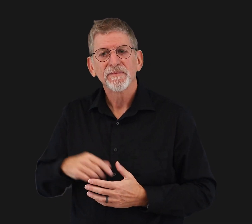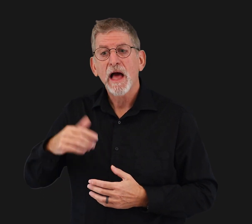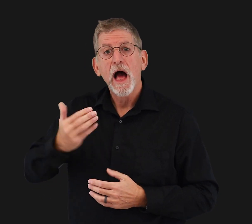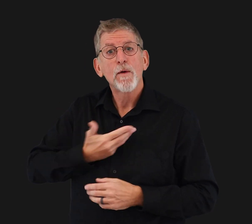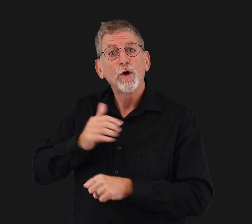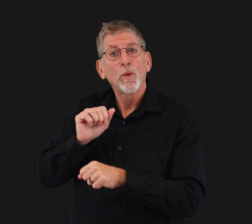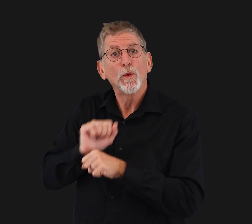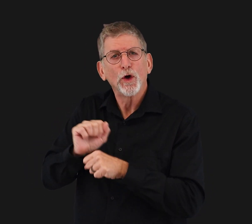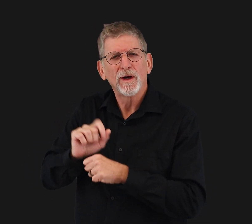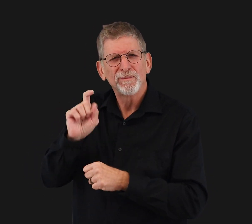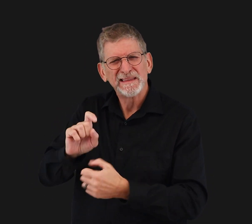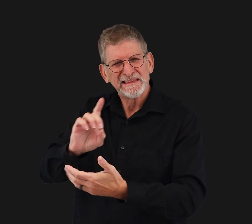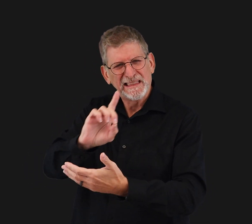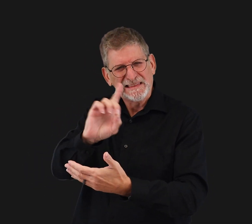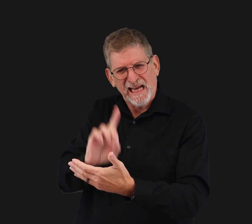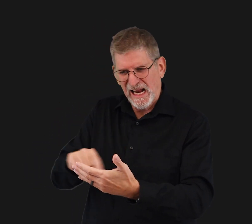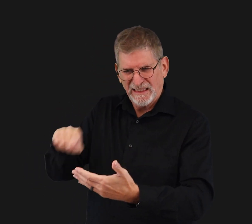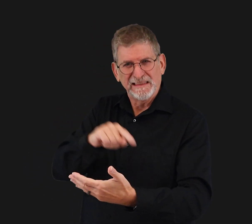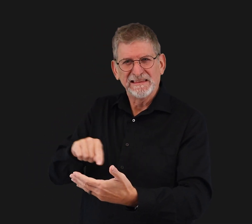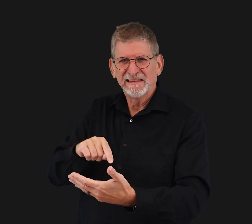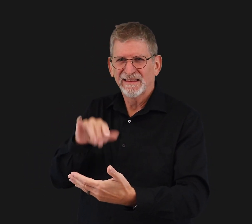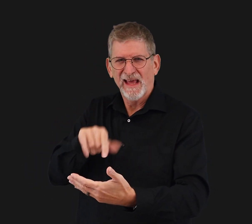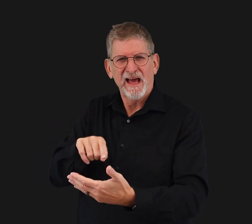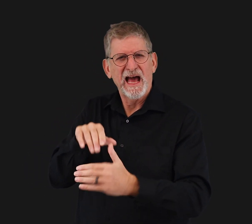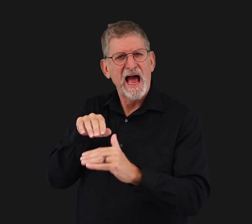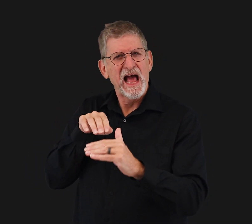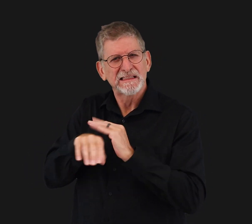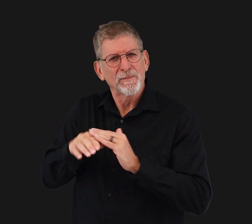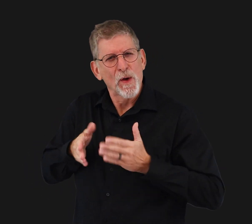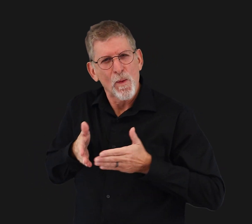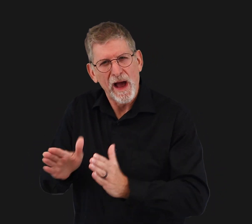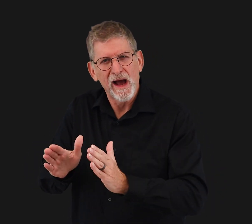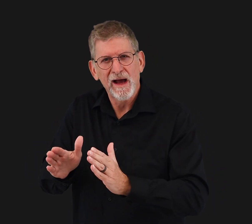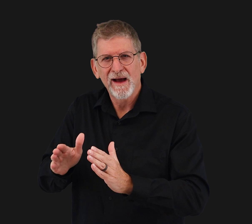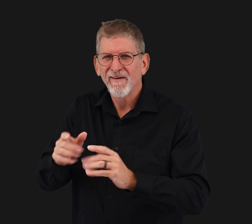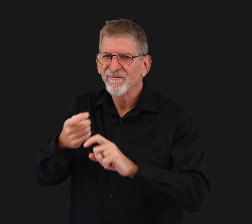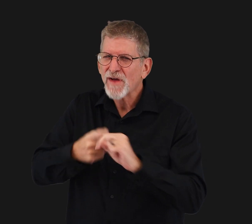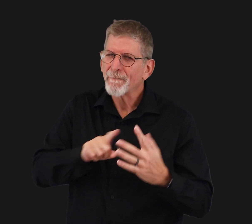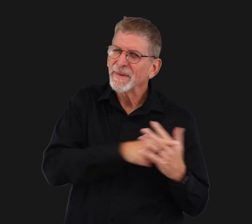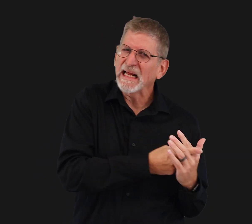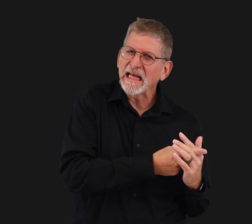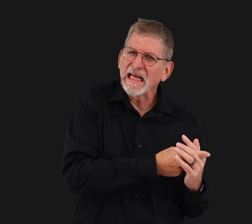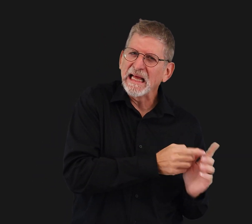• Designing our work in an accessible way from the outset